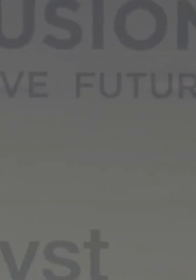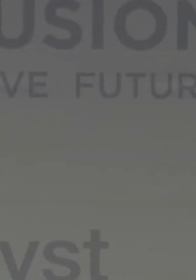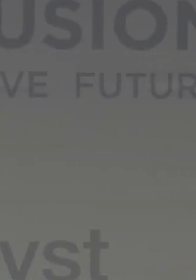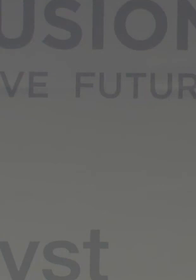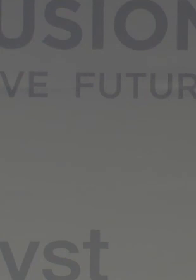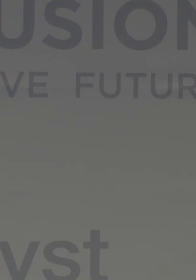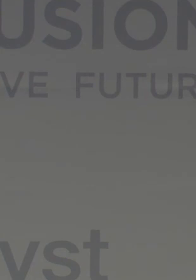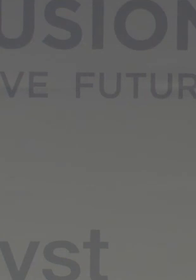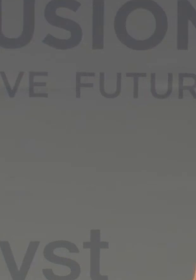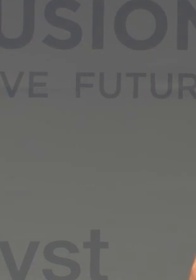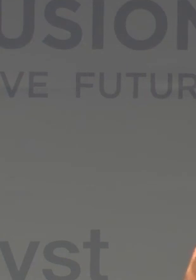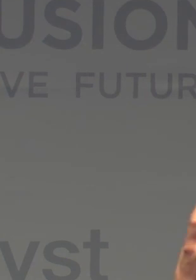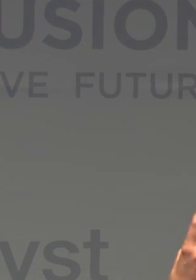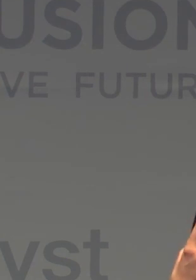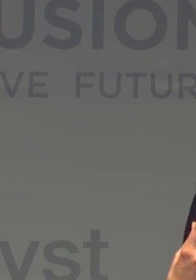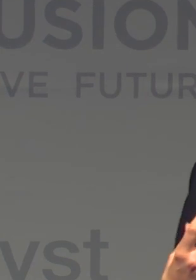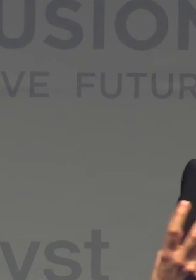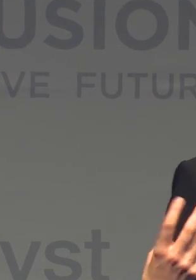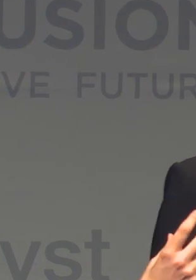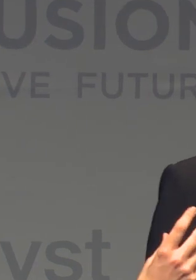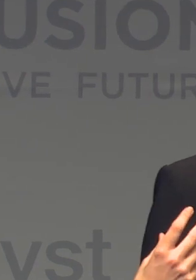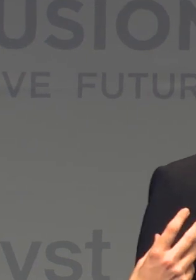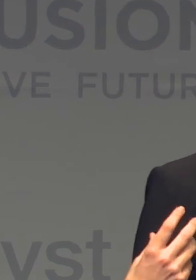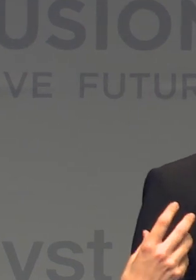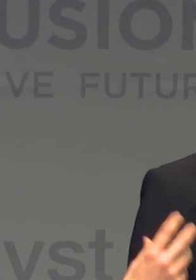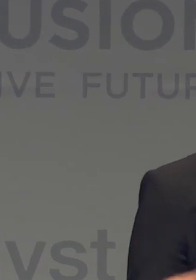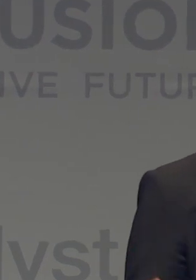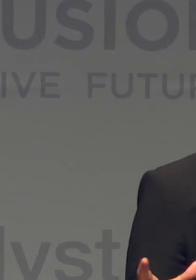super talented and creative and imaginative and can create opportunities